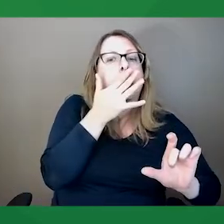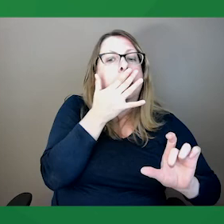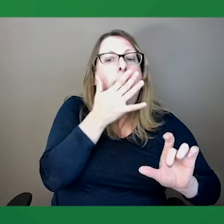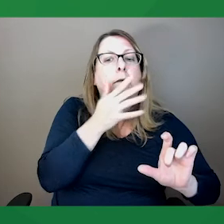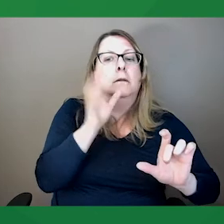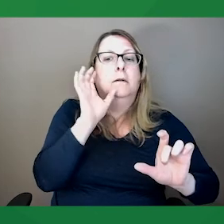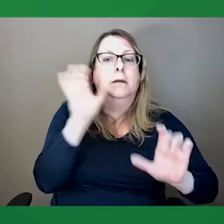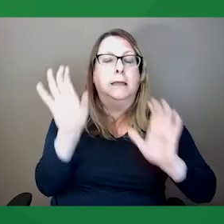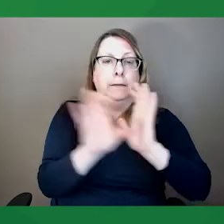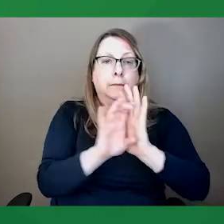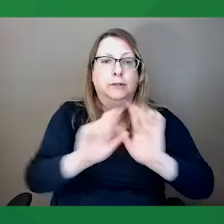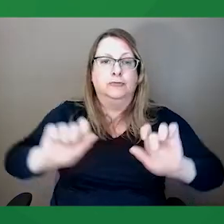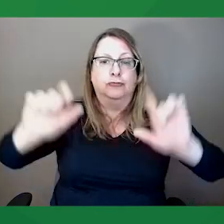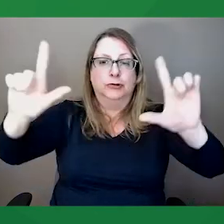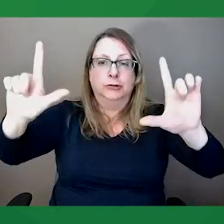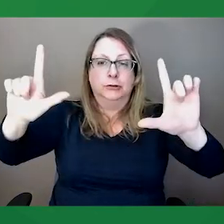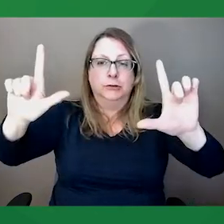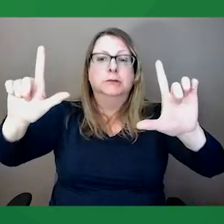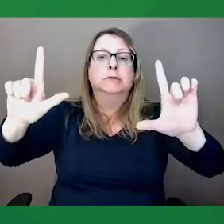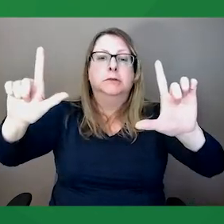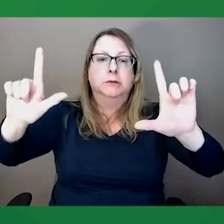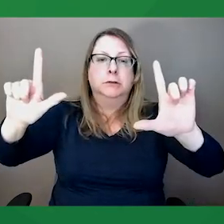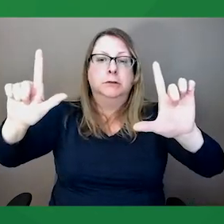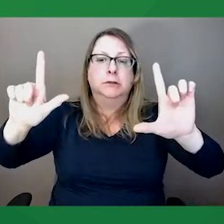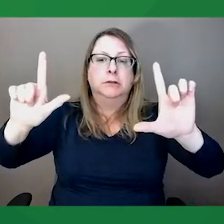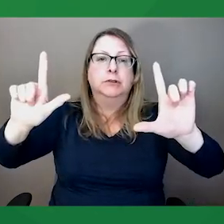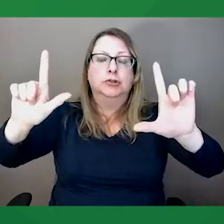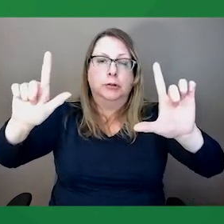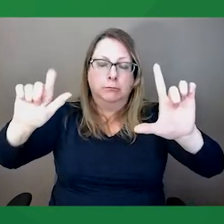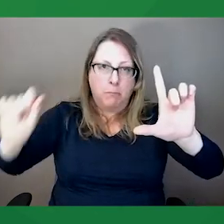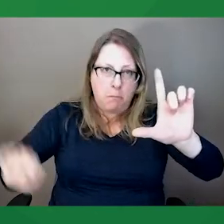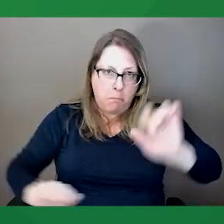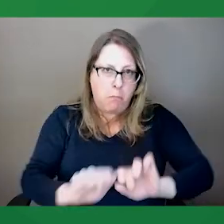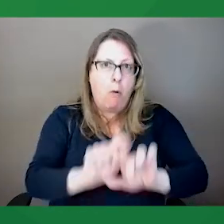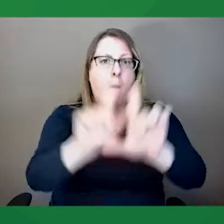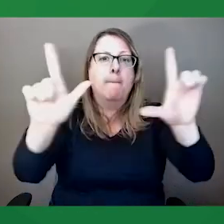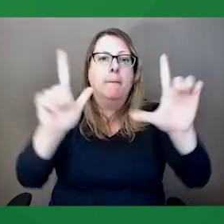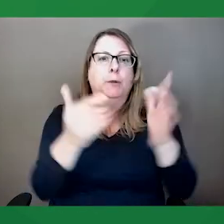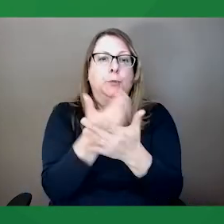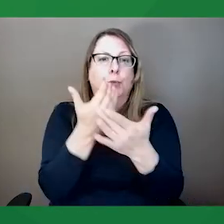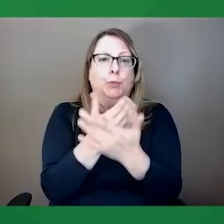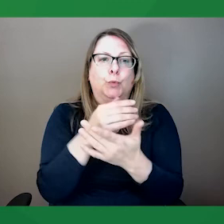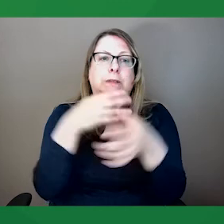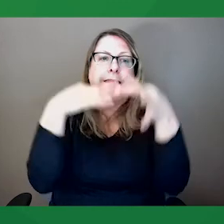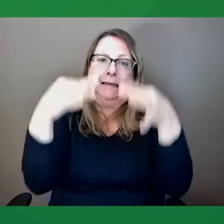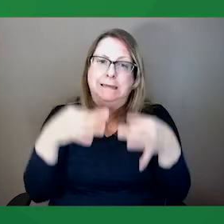after you have selected the color that you want and you're clicking there, it should go to the detail page